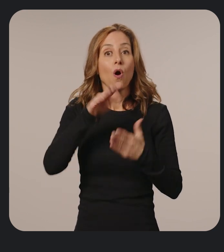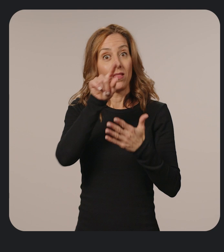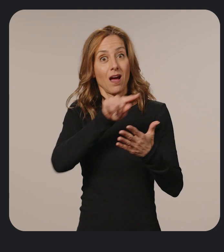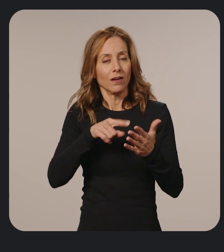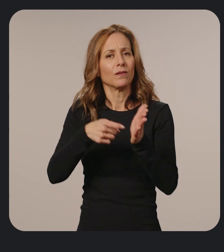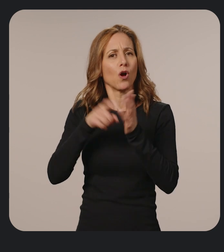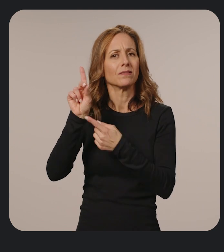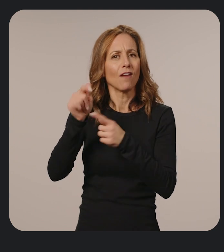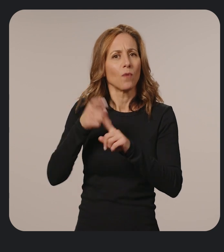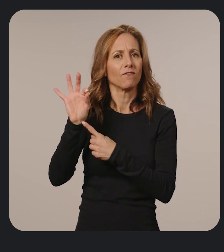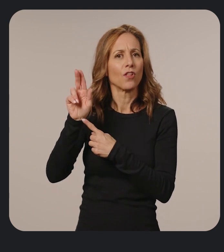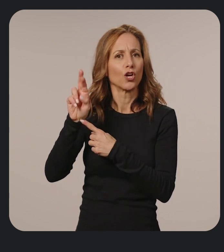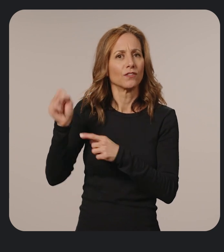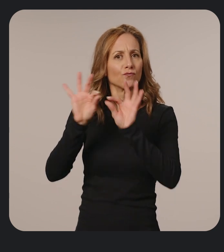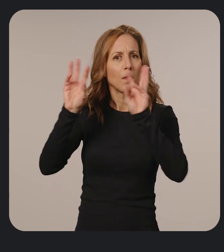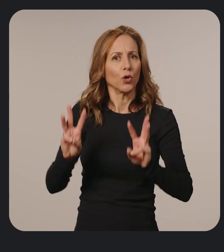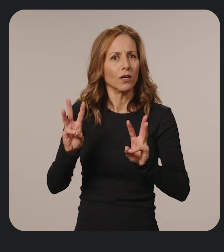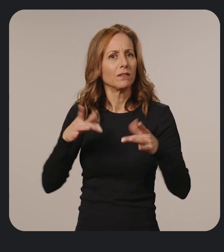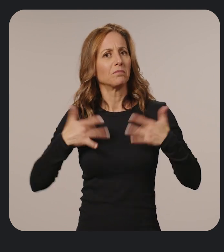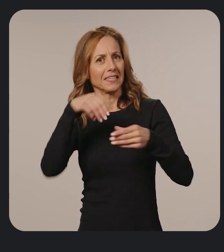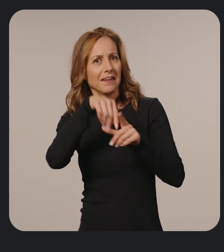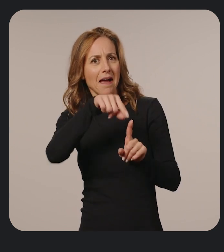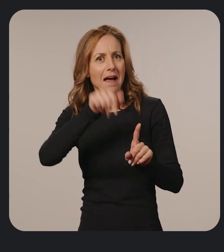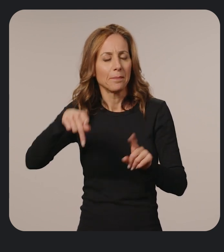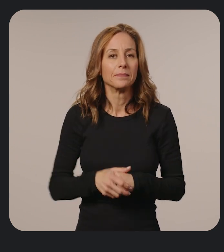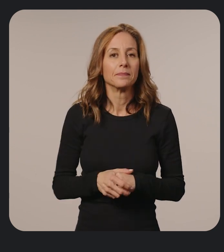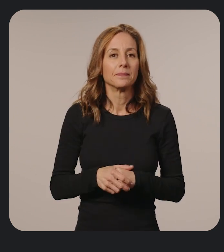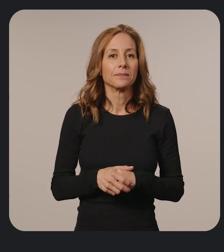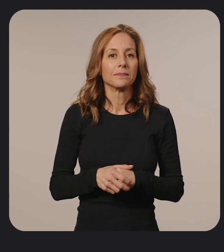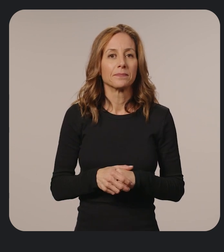All of that requires data from Flutter's framework about what's going on in the app.